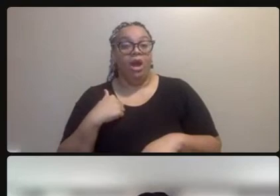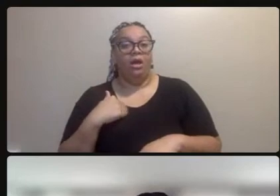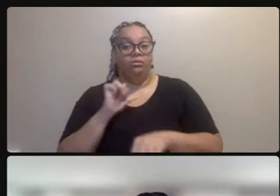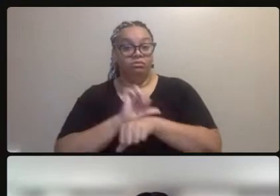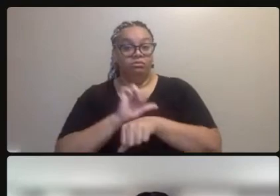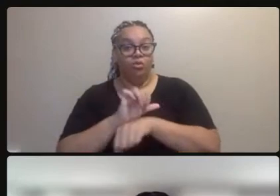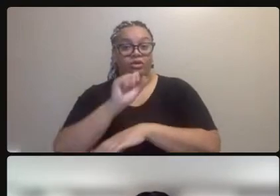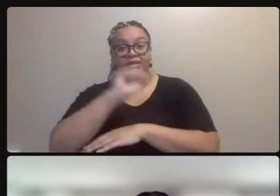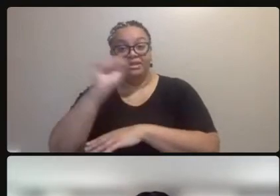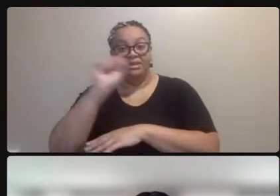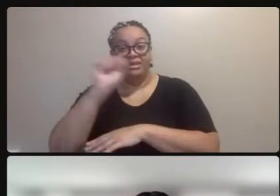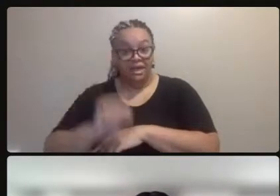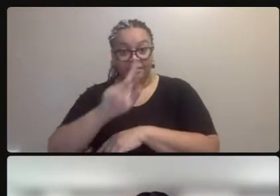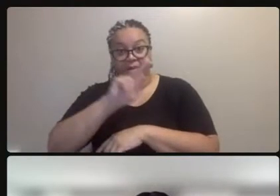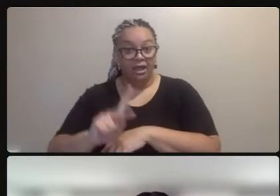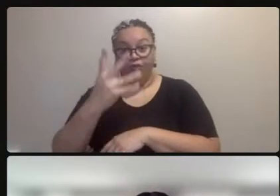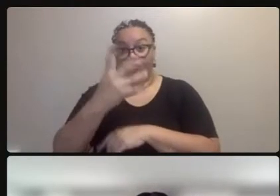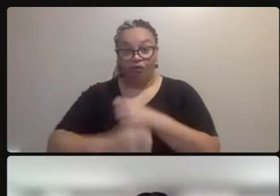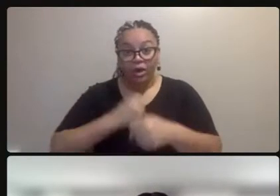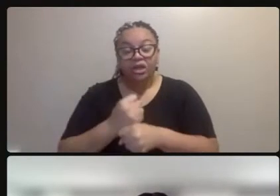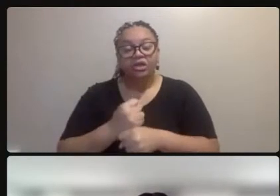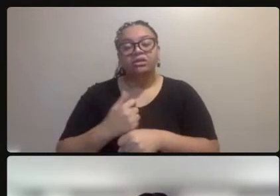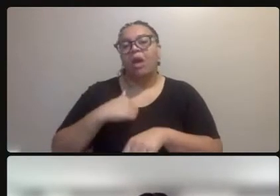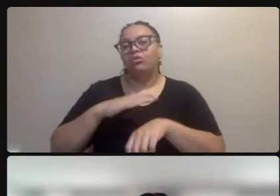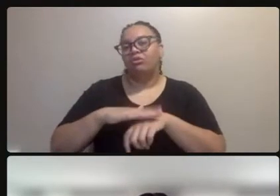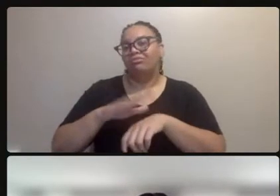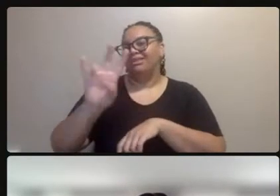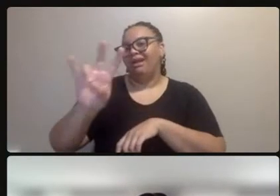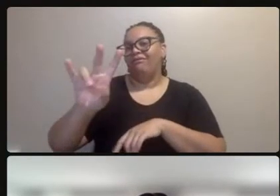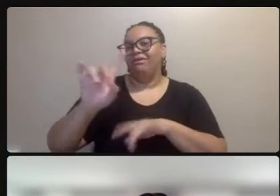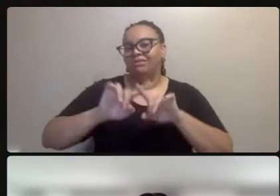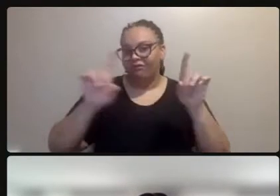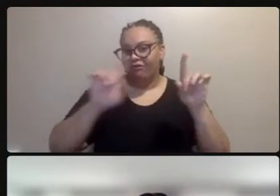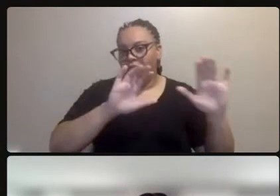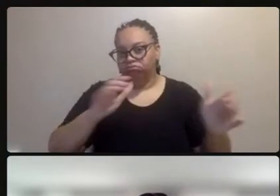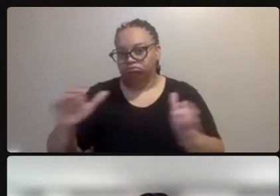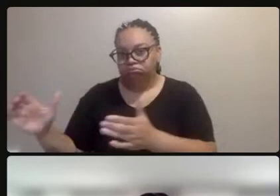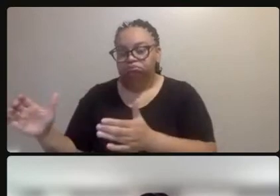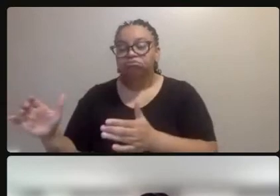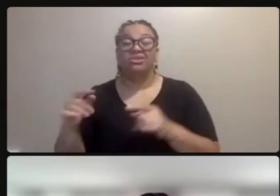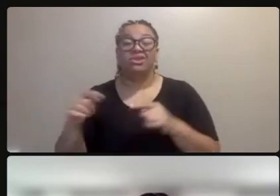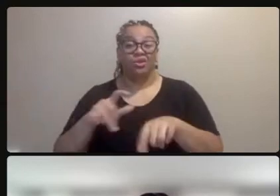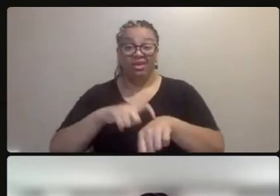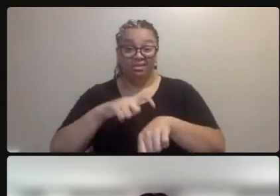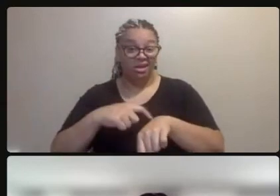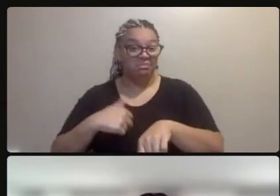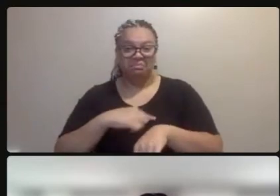I ALSO I WAS THE WHEN I WAS IN